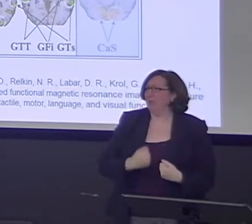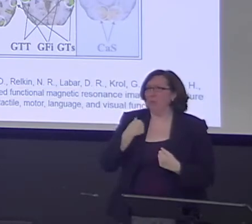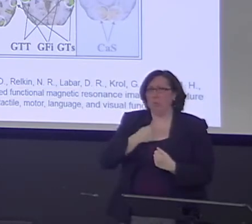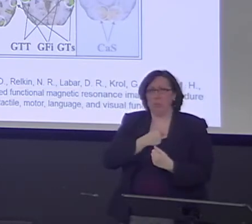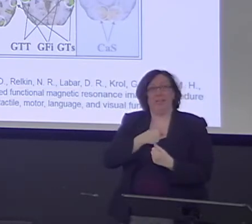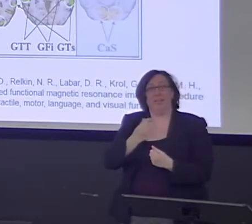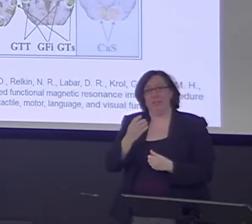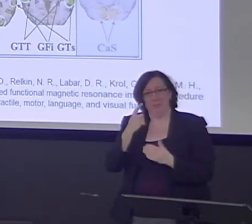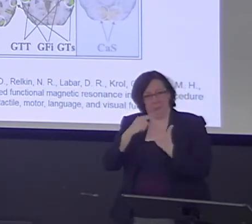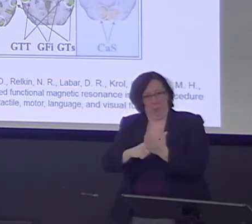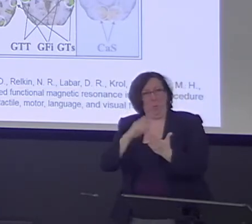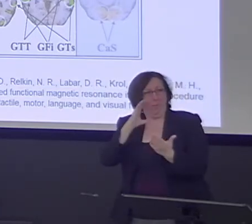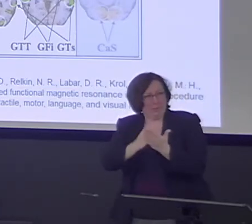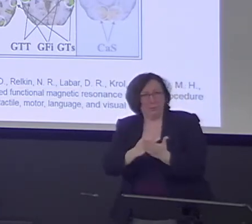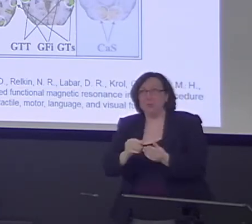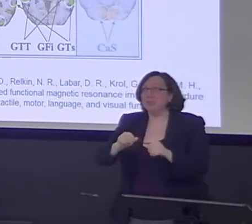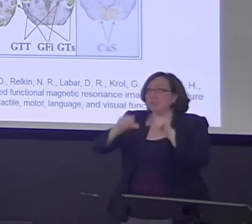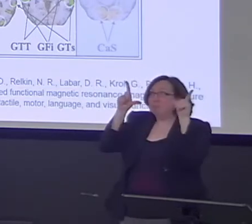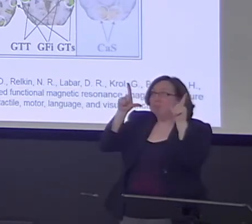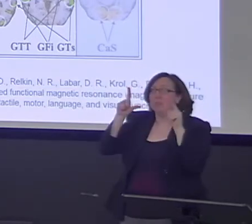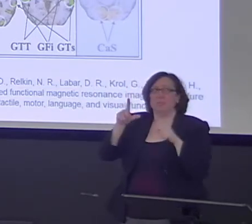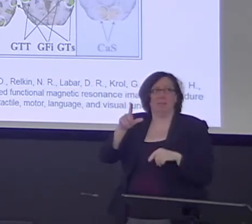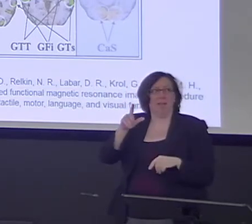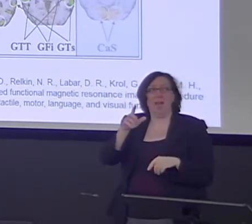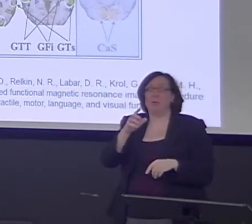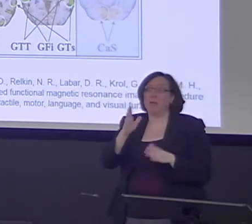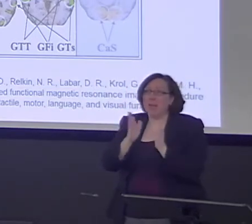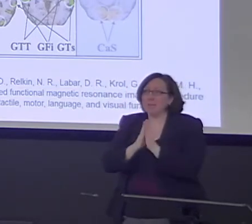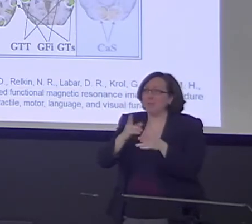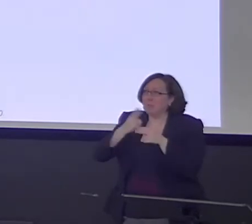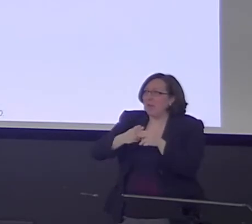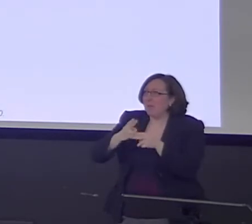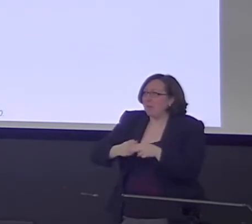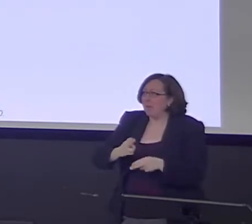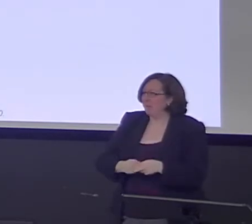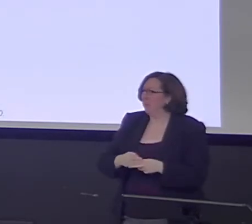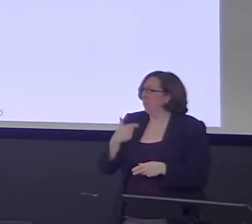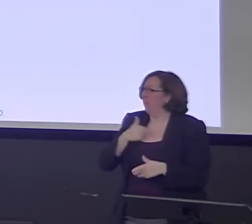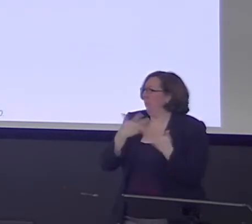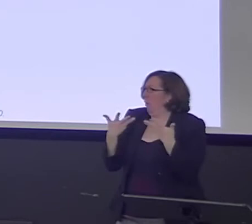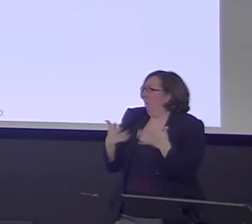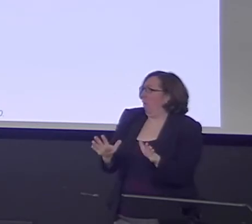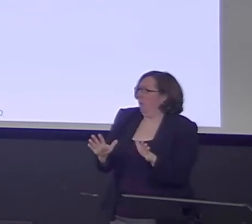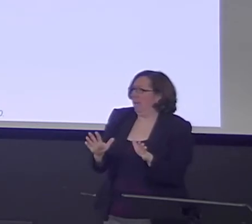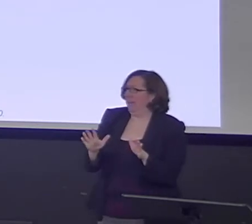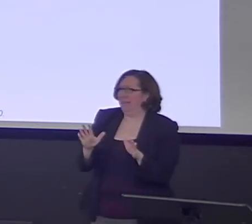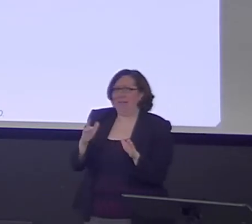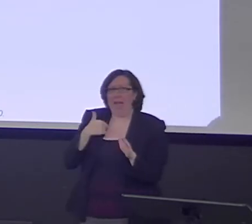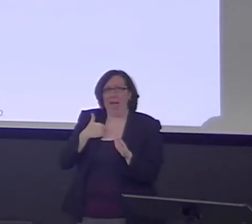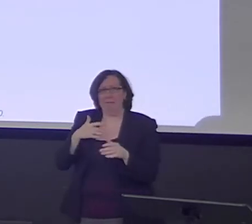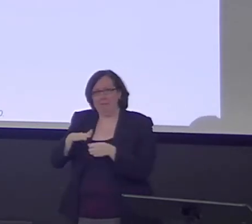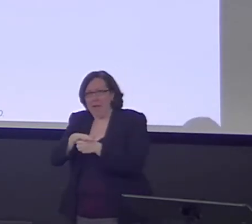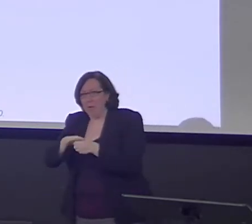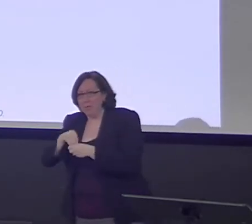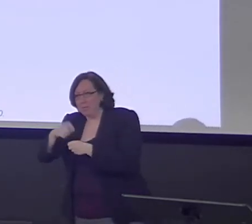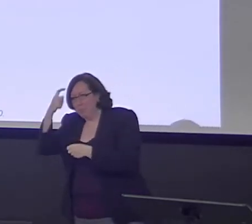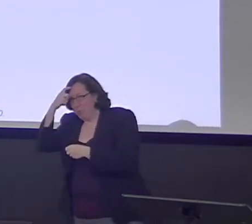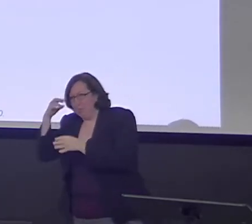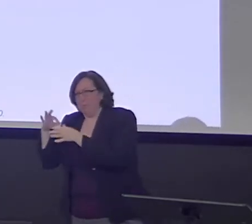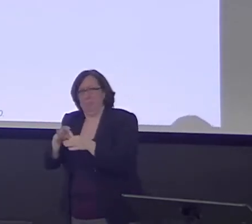the specific language areas associated with those tasks for those subjects. And the reason that this was important